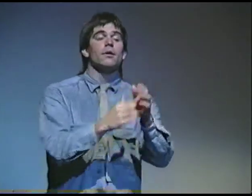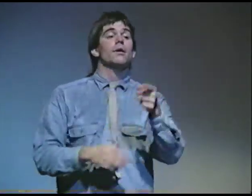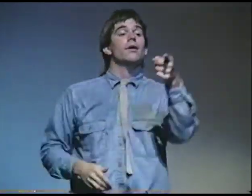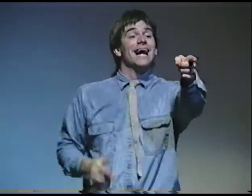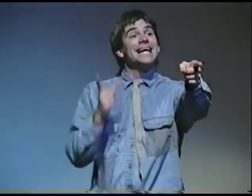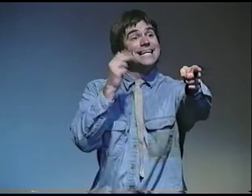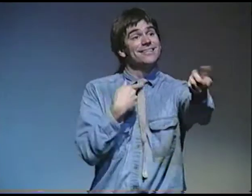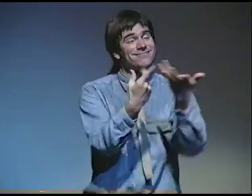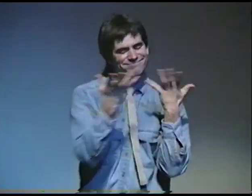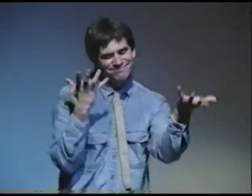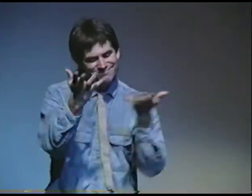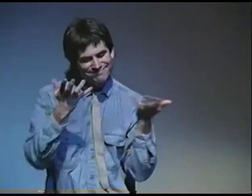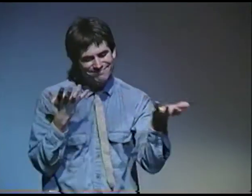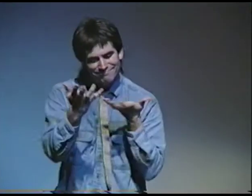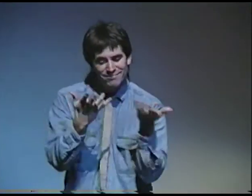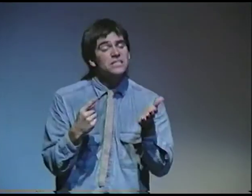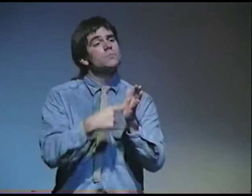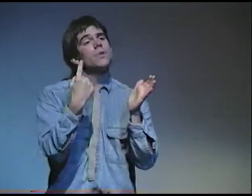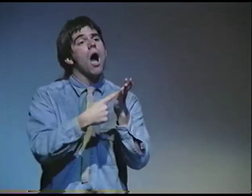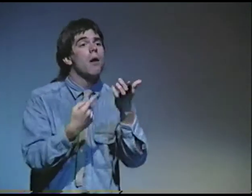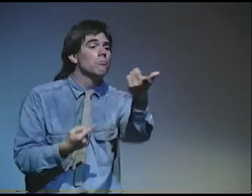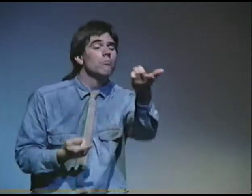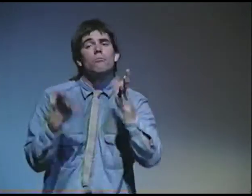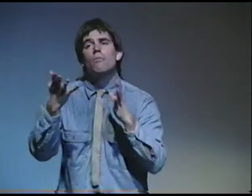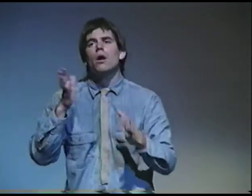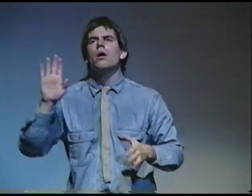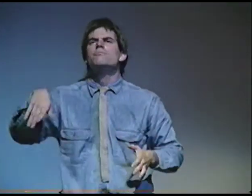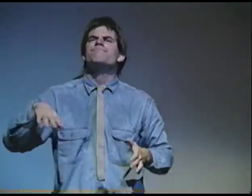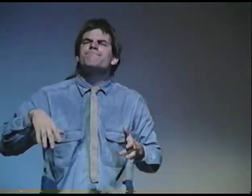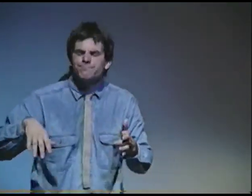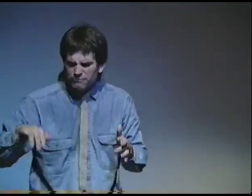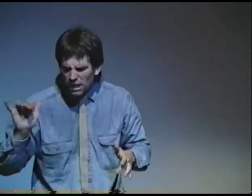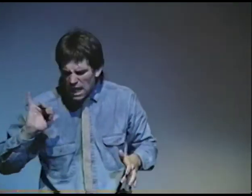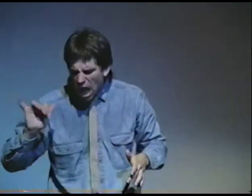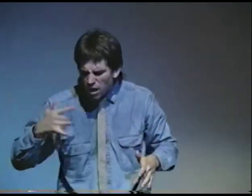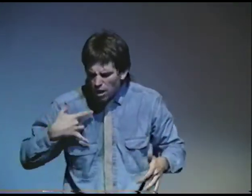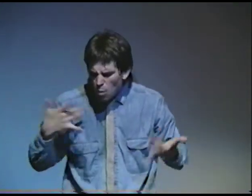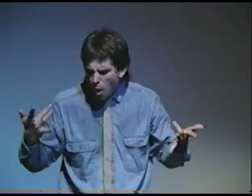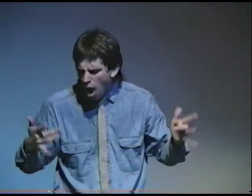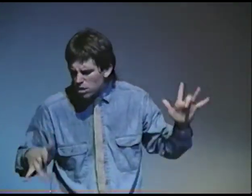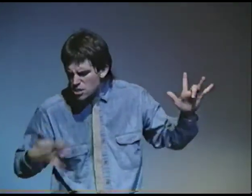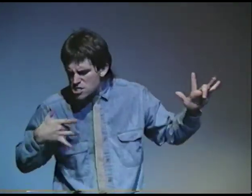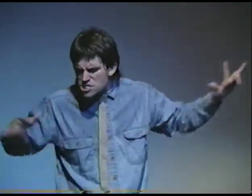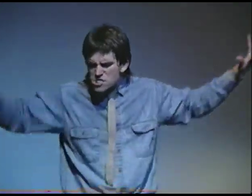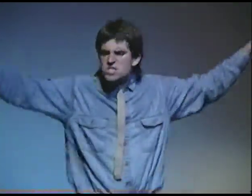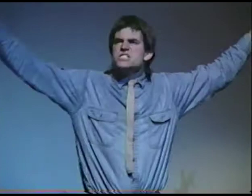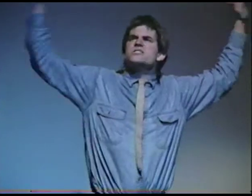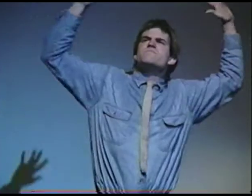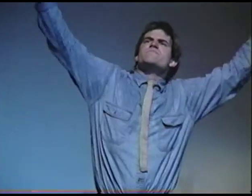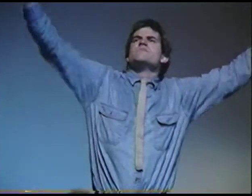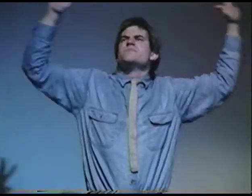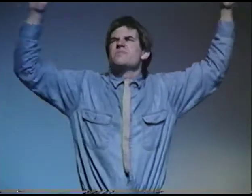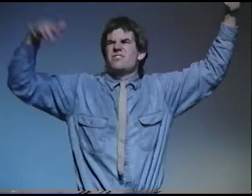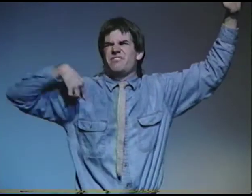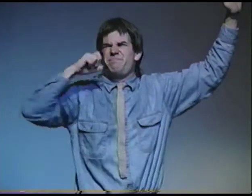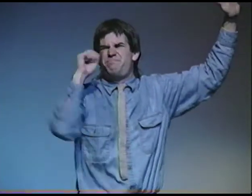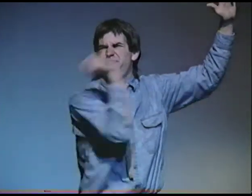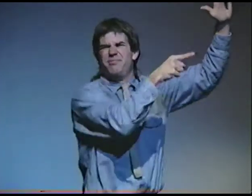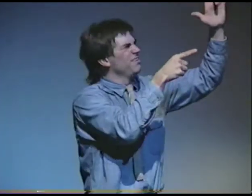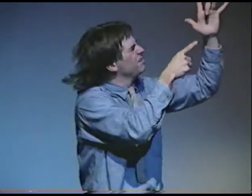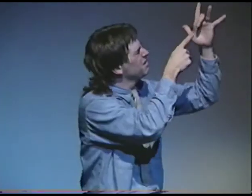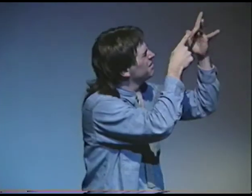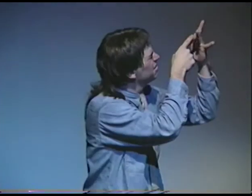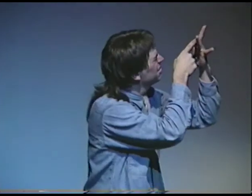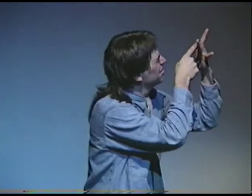So sometimes Kenny, will notice that I'm